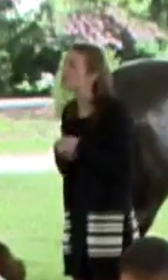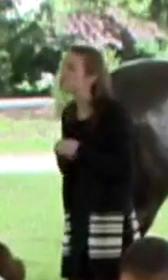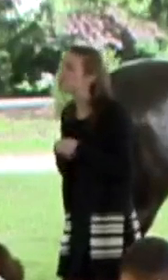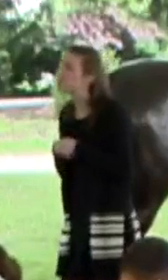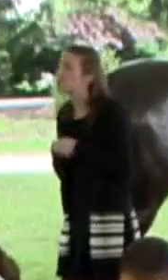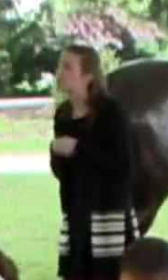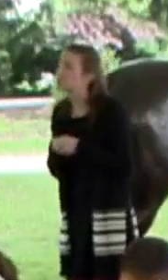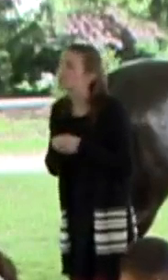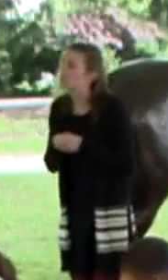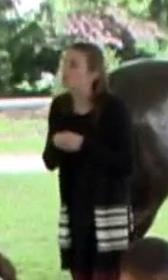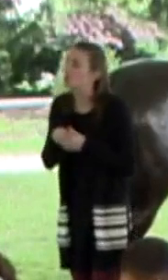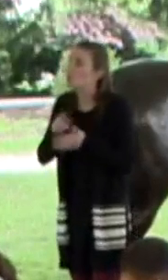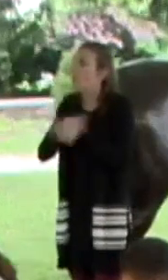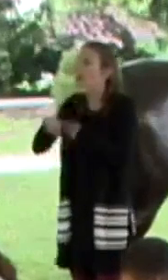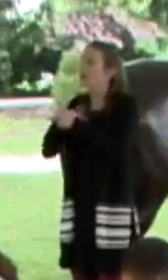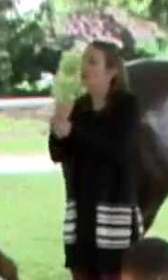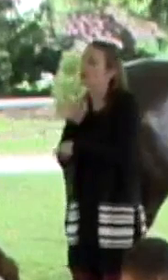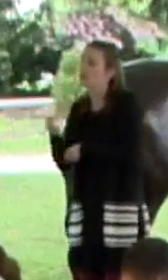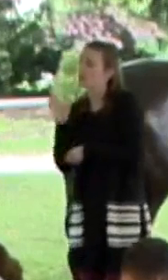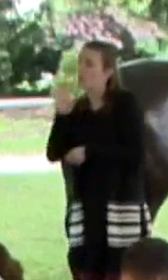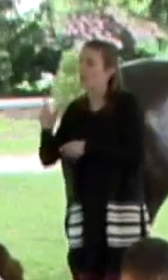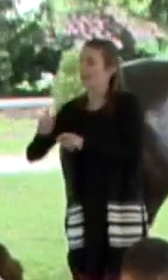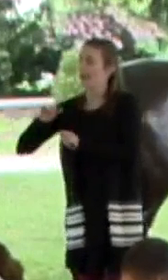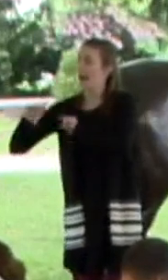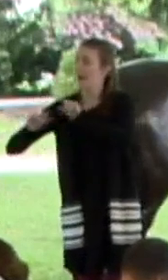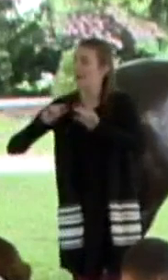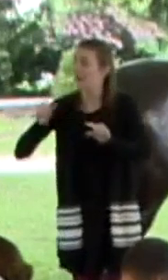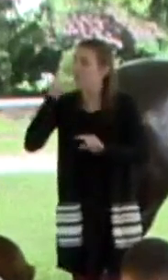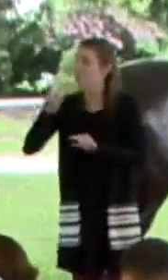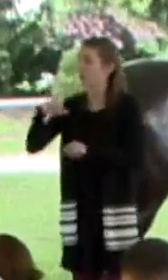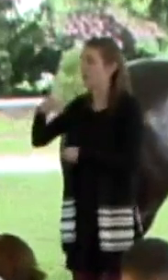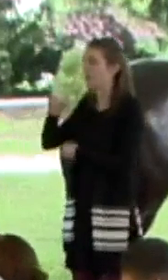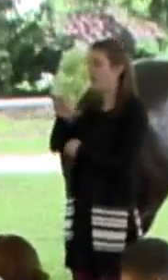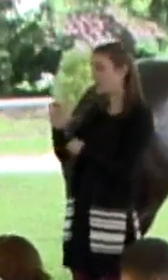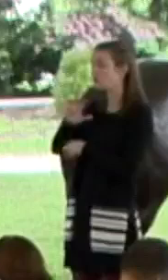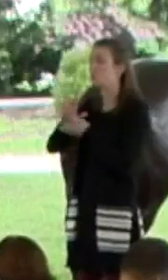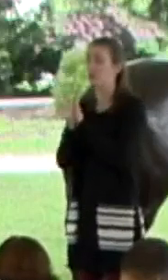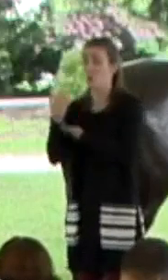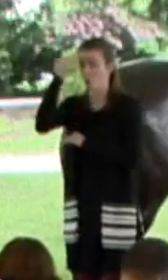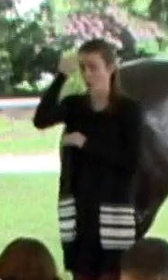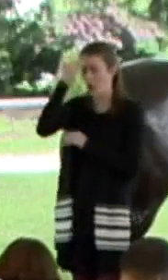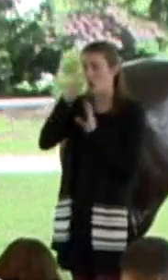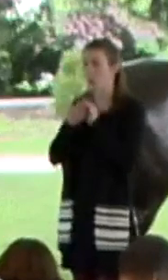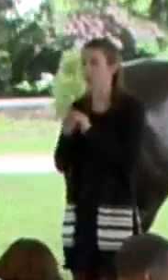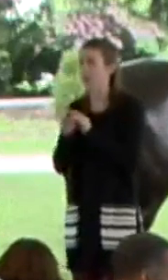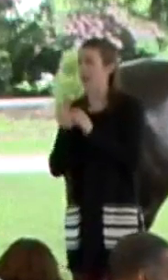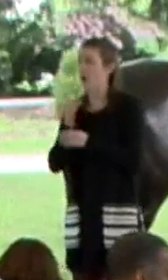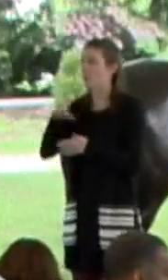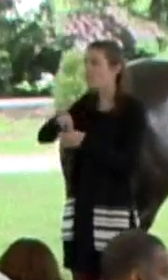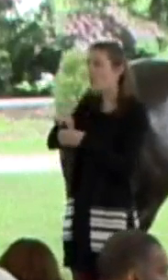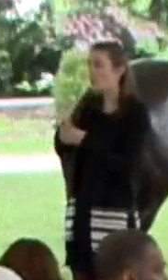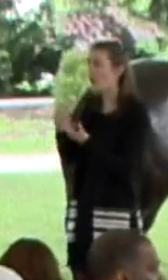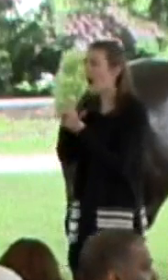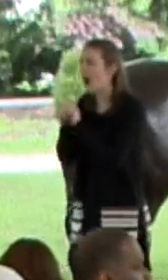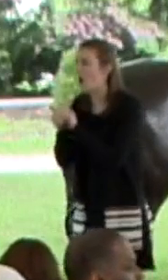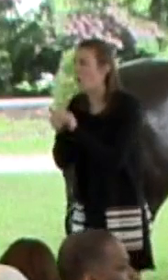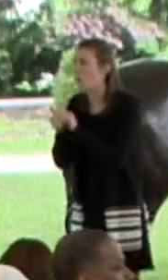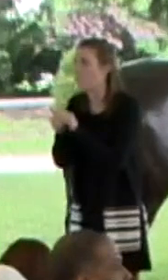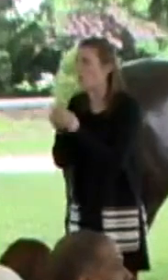MY NAME IS DR. RANDY STEWART AND I'M WITH THE STATEHOOD GREEN PARTY AS A WRITE-IN CANDIDATE FOR CITY COUNCILLOR AT LARGE AND